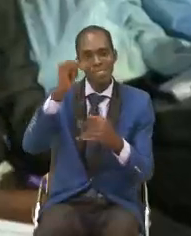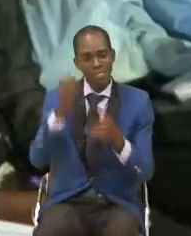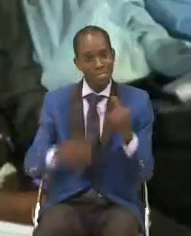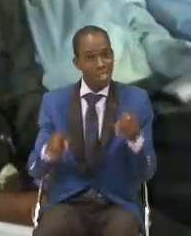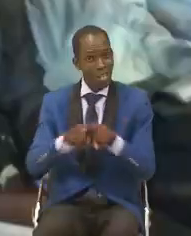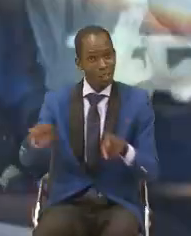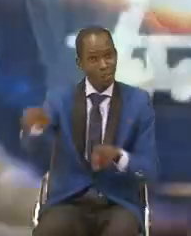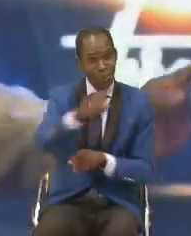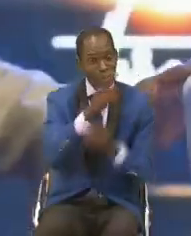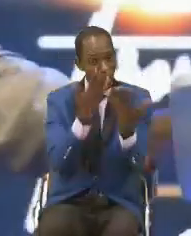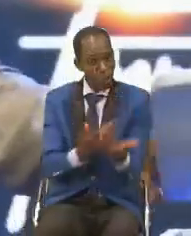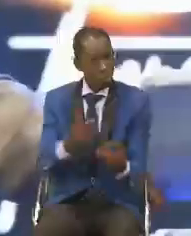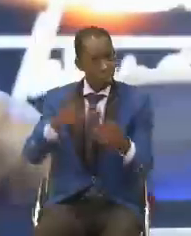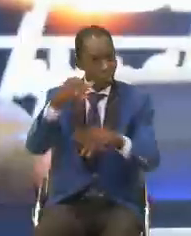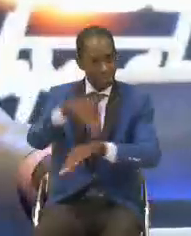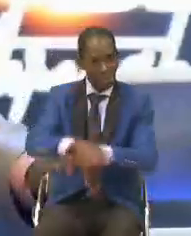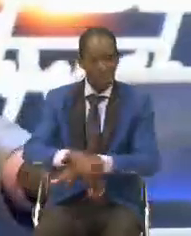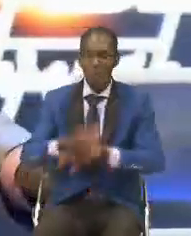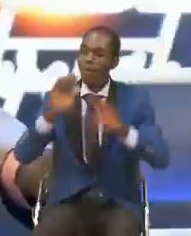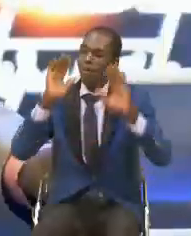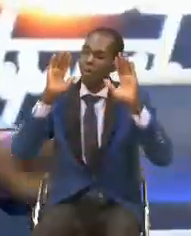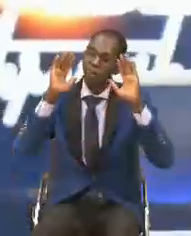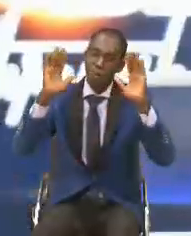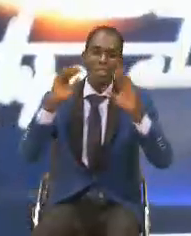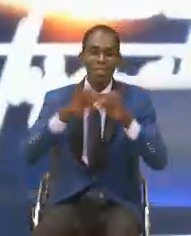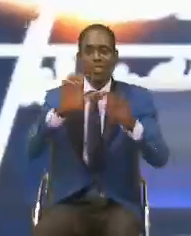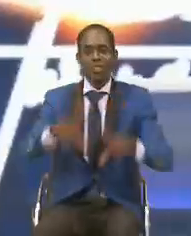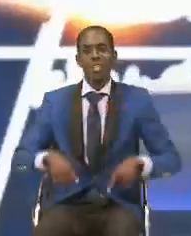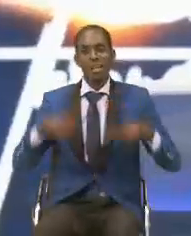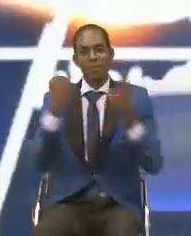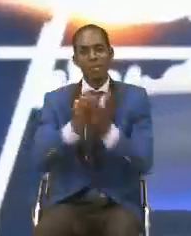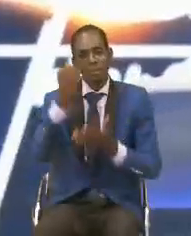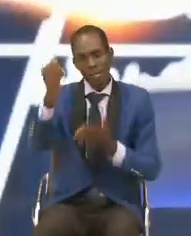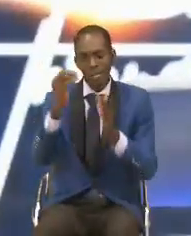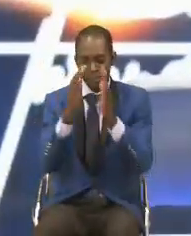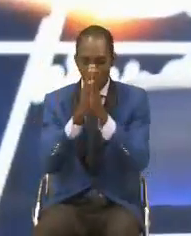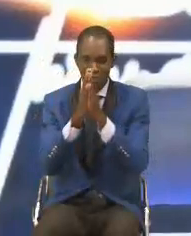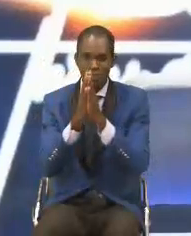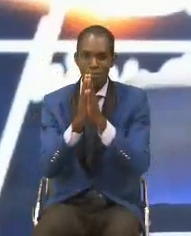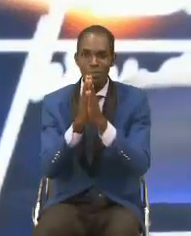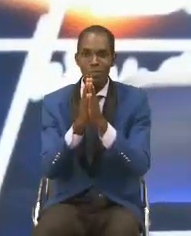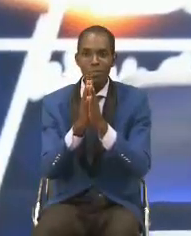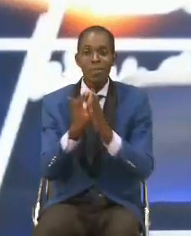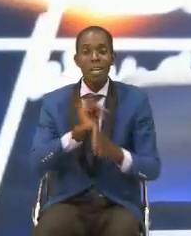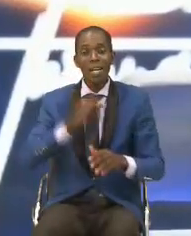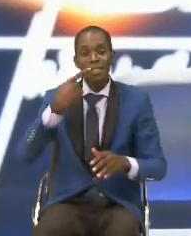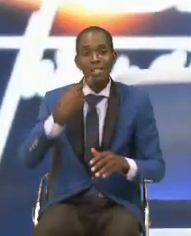she waited until the end as a wage tonight wonders in your life